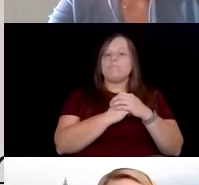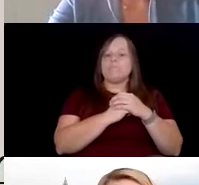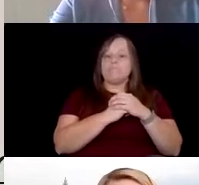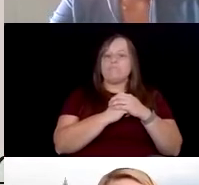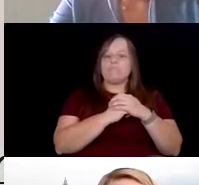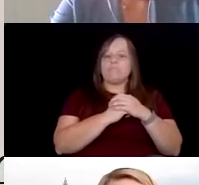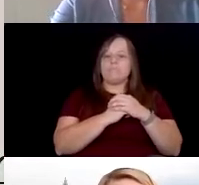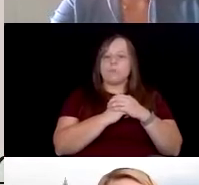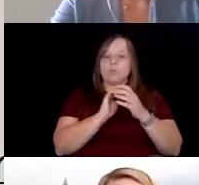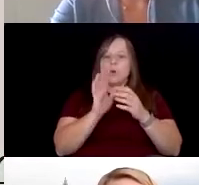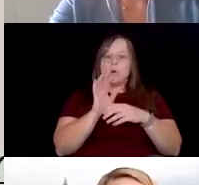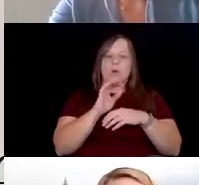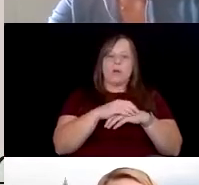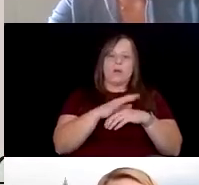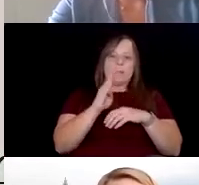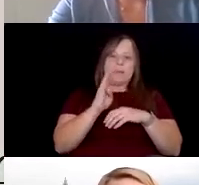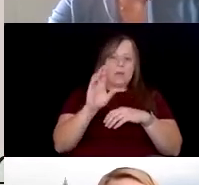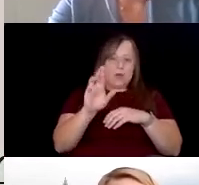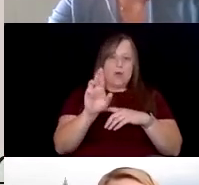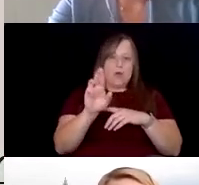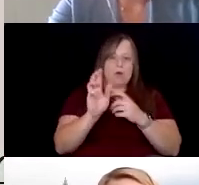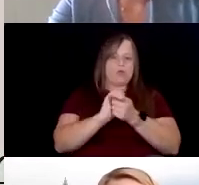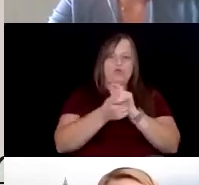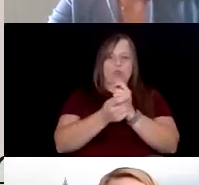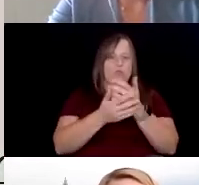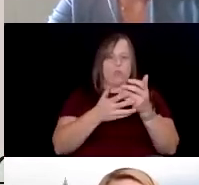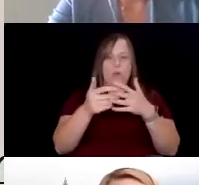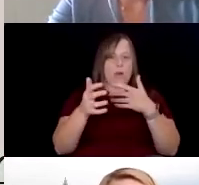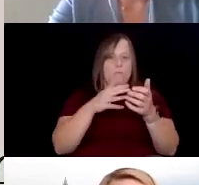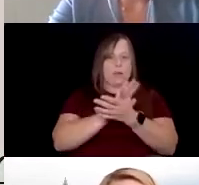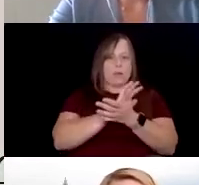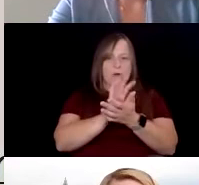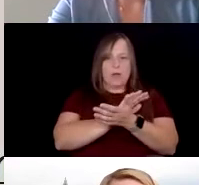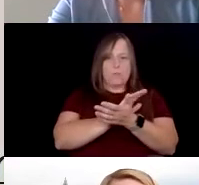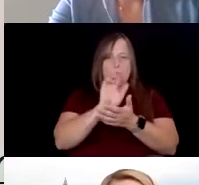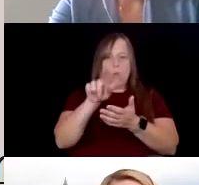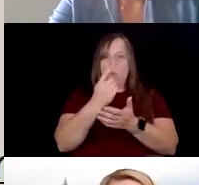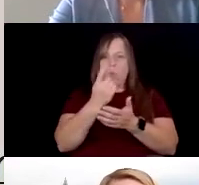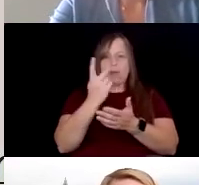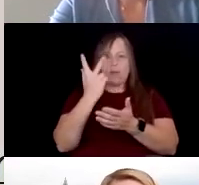So, yeah, so the Board for Correction of Records can change whatever's on your documents. There's only a three-year statute of limitations,